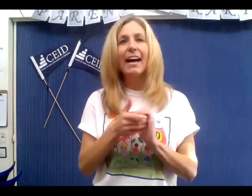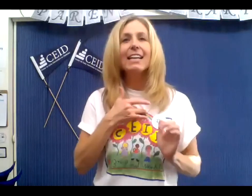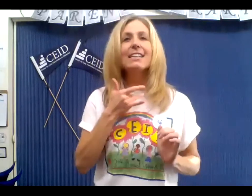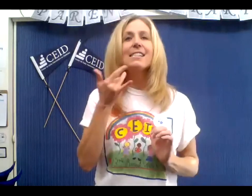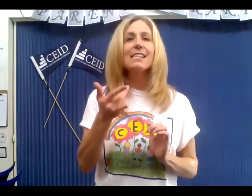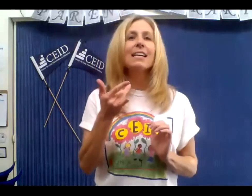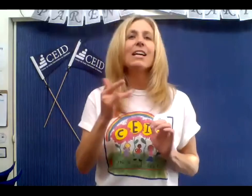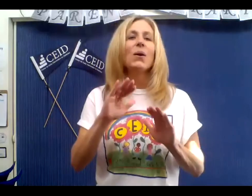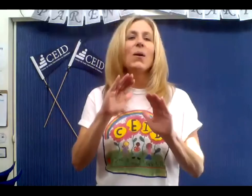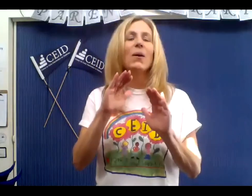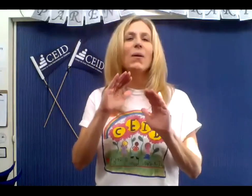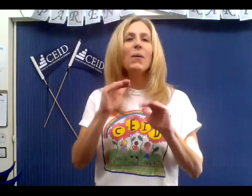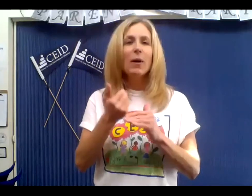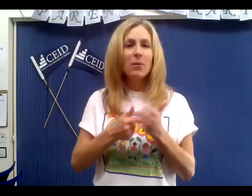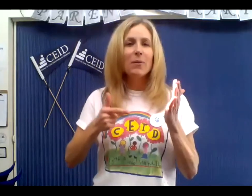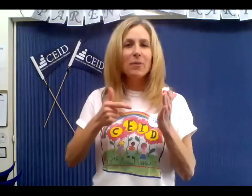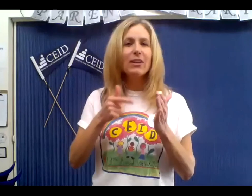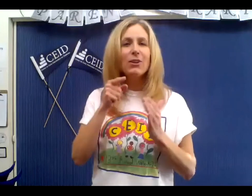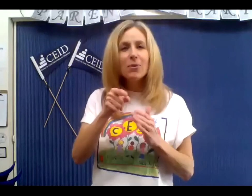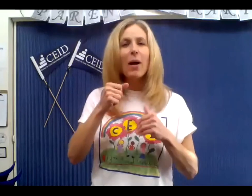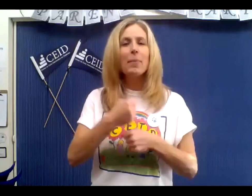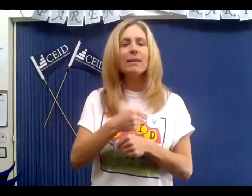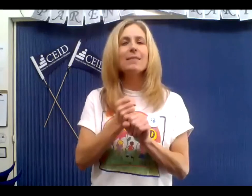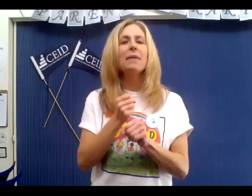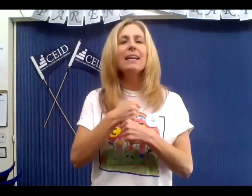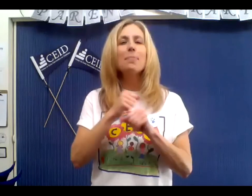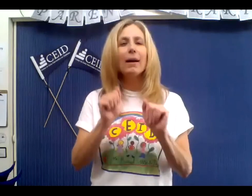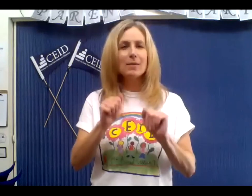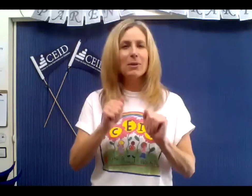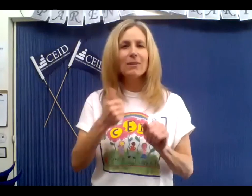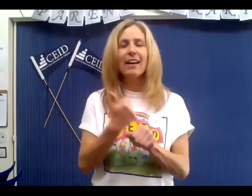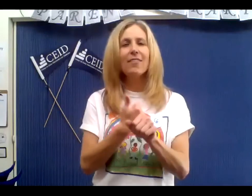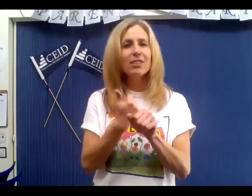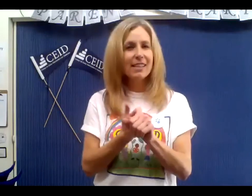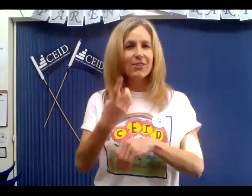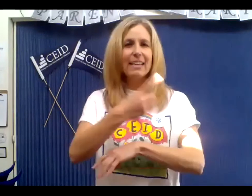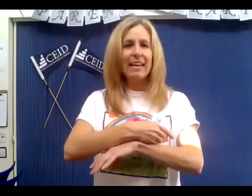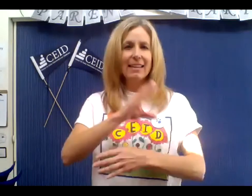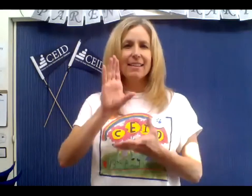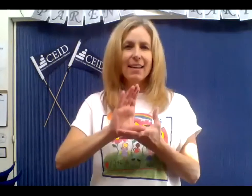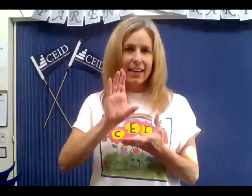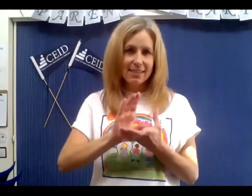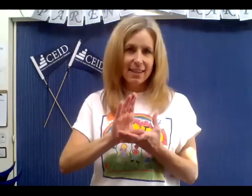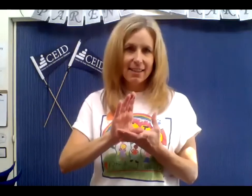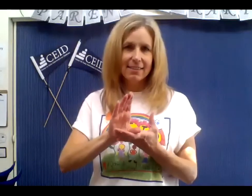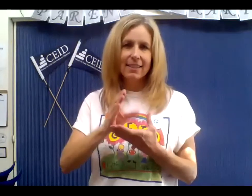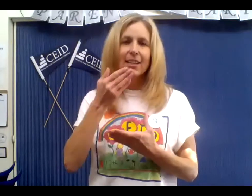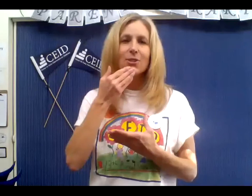And that is what you help us make possible every single day at CEID.